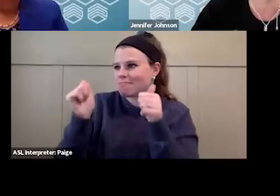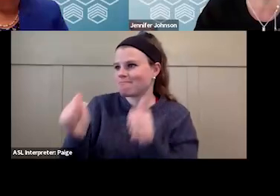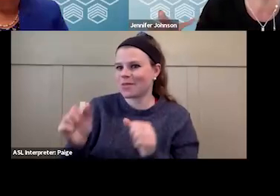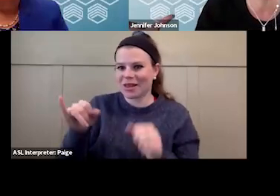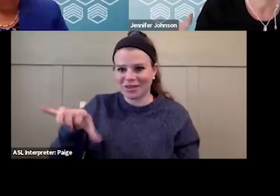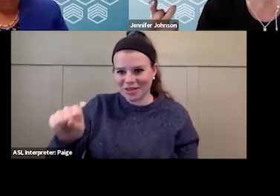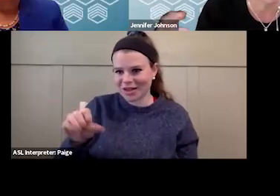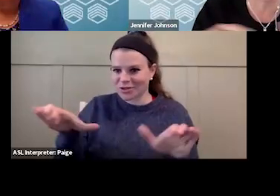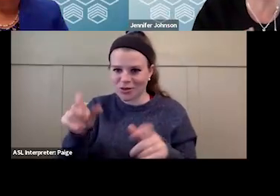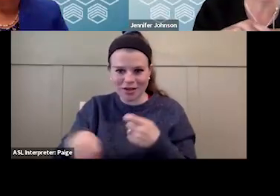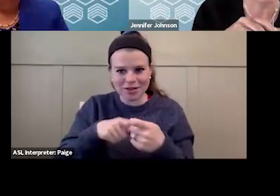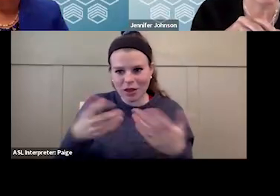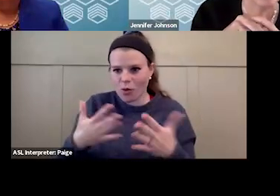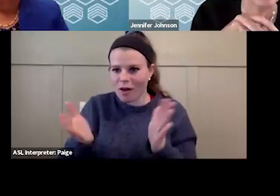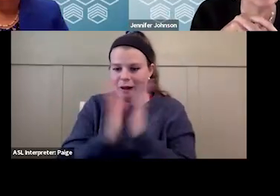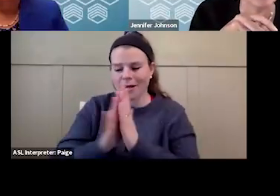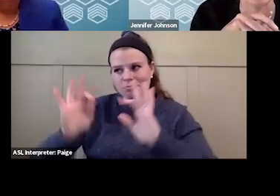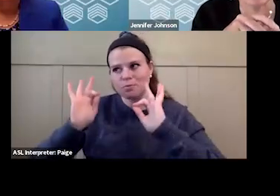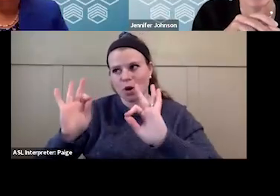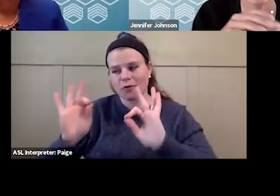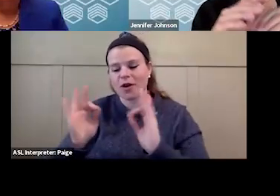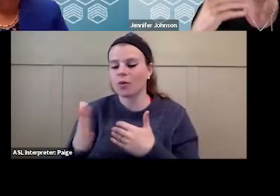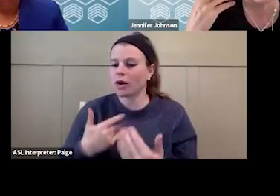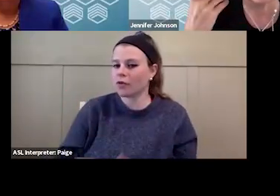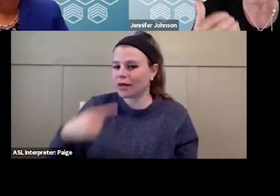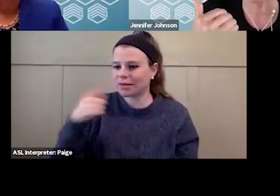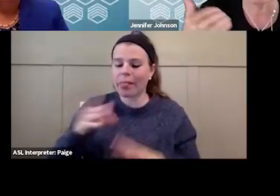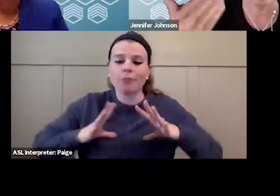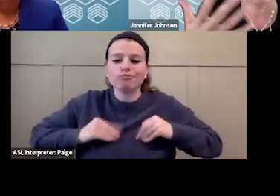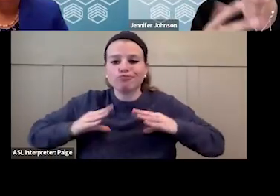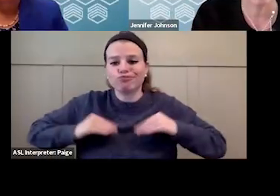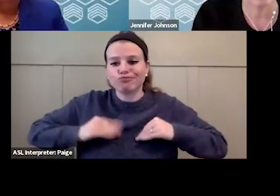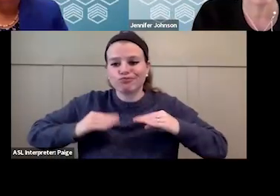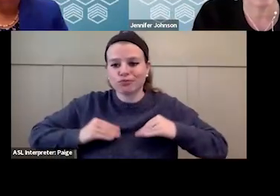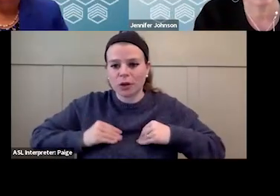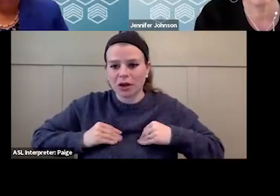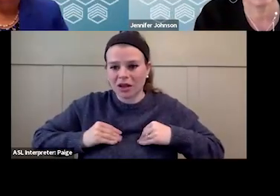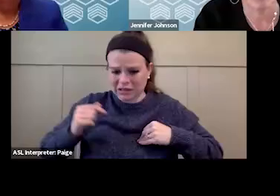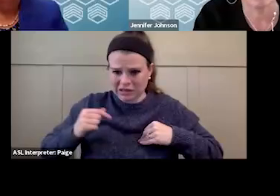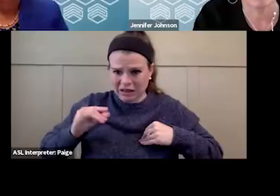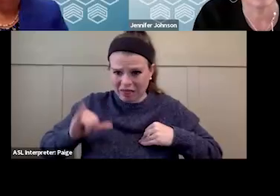They're not, you know, objecting to what I say. However, that can really be a sign of cognitive impairment.